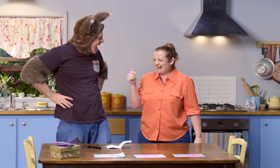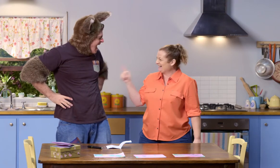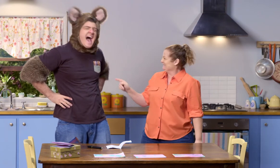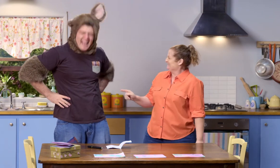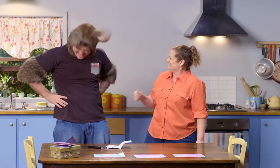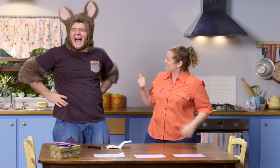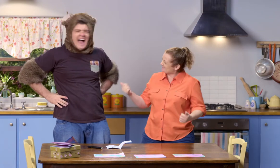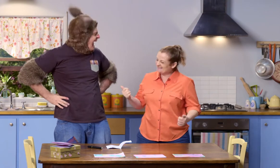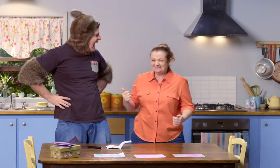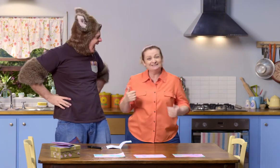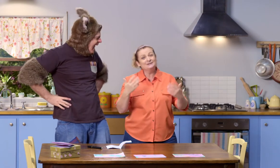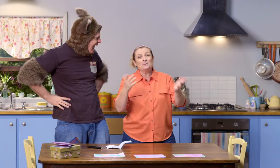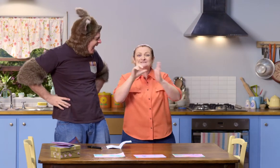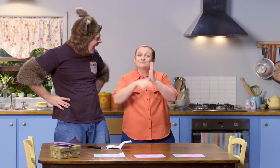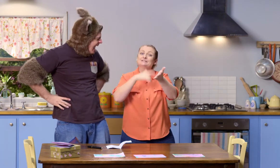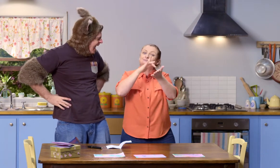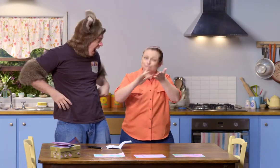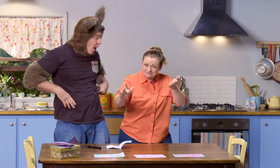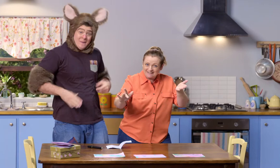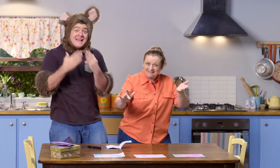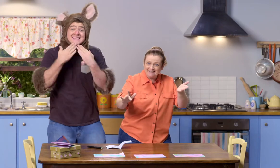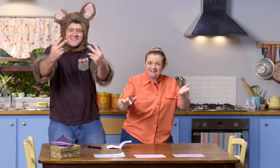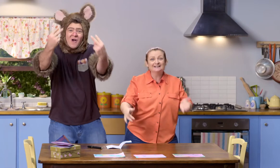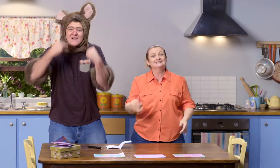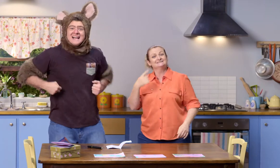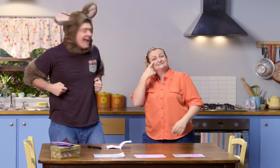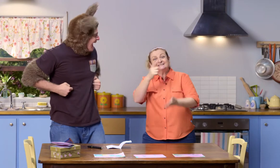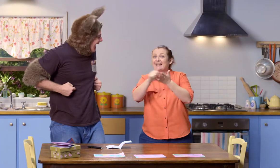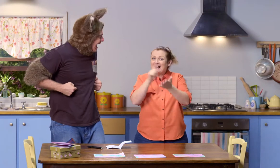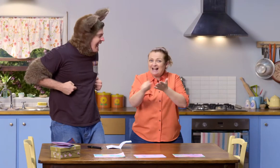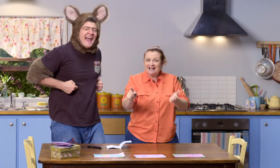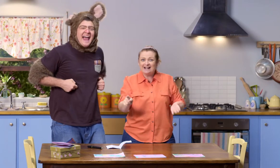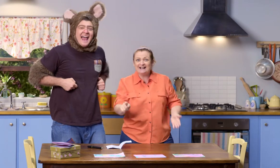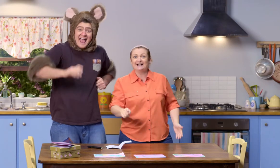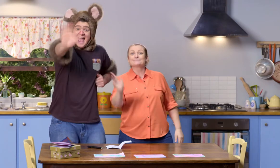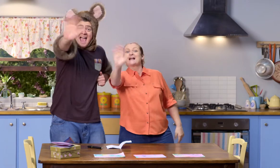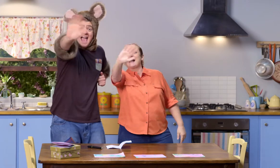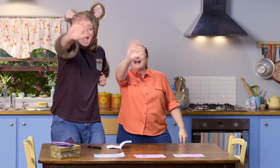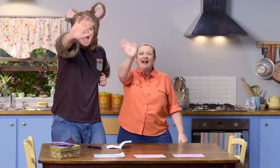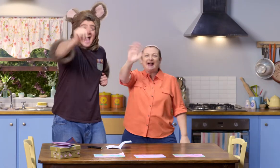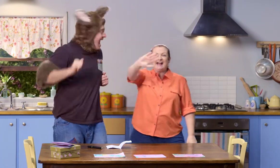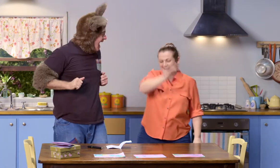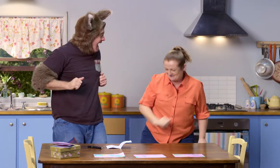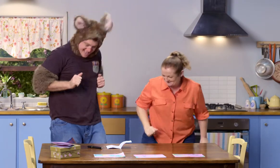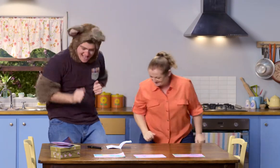That's very nice of you. Well, our time is up. Thanks for watching. See you next time. Bye! Bye.